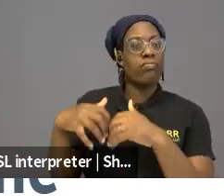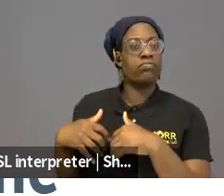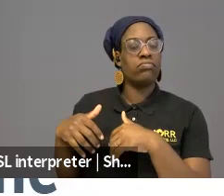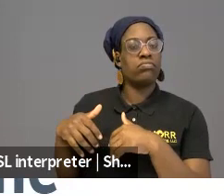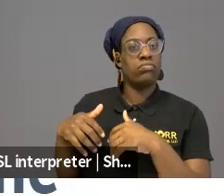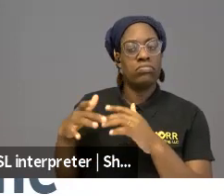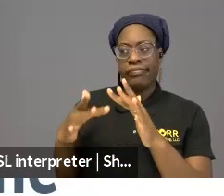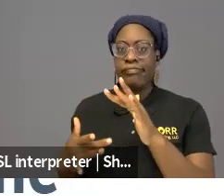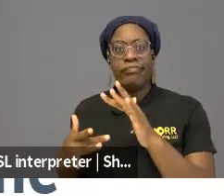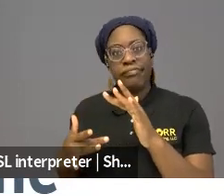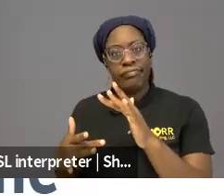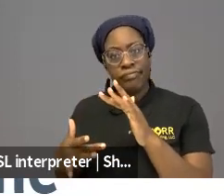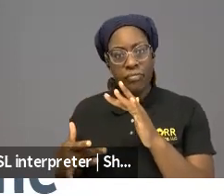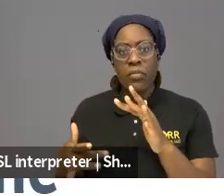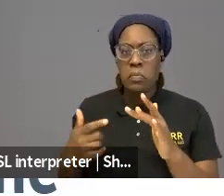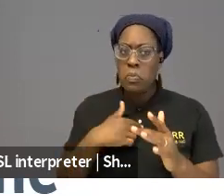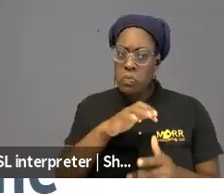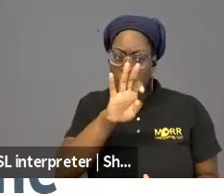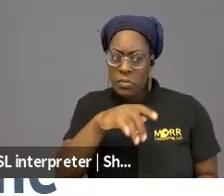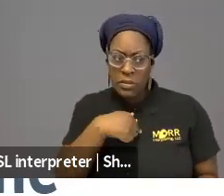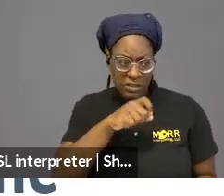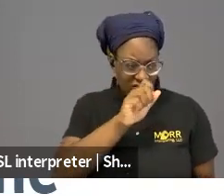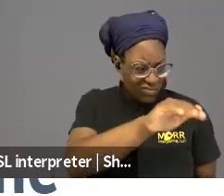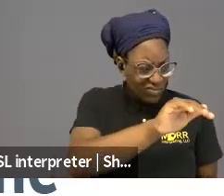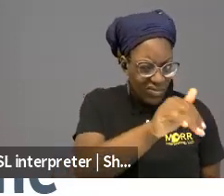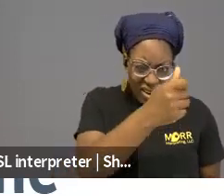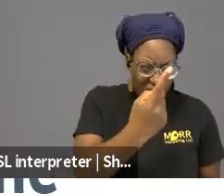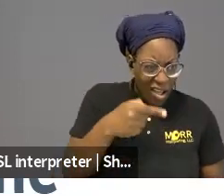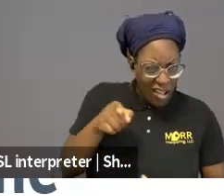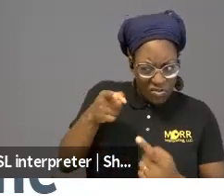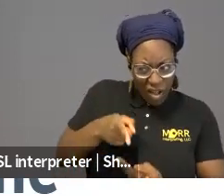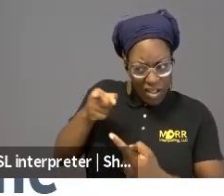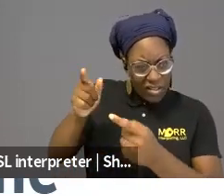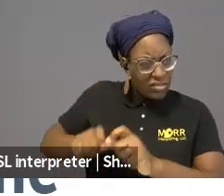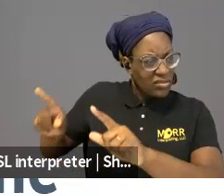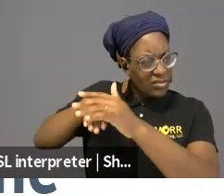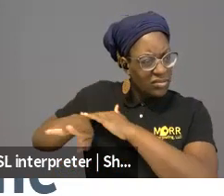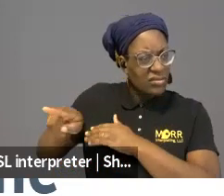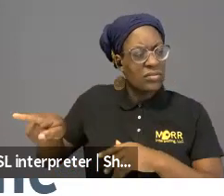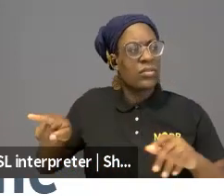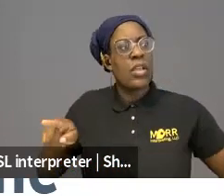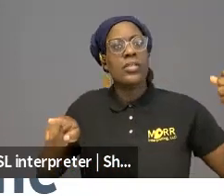just to know that it was not just me having those issues. It also allowed me to quickly find a way